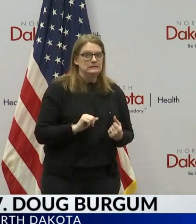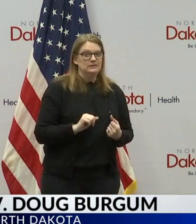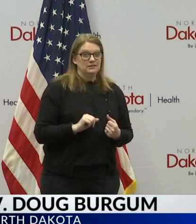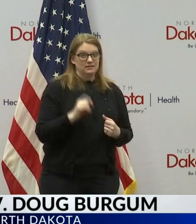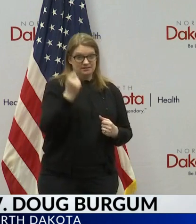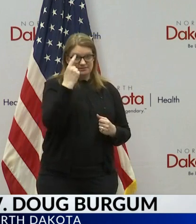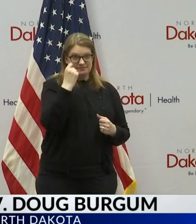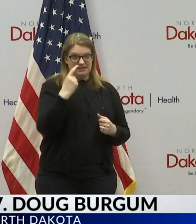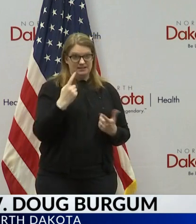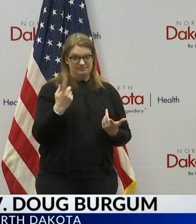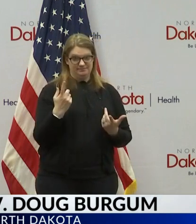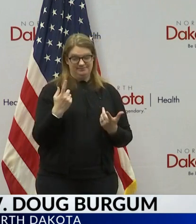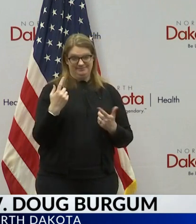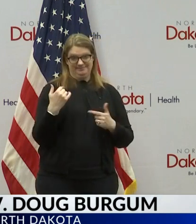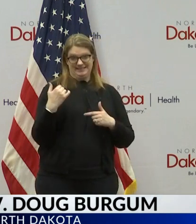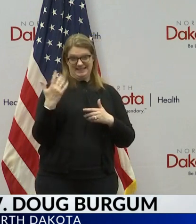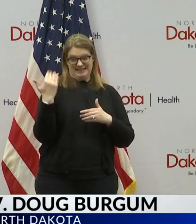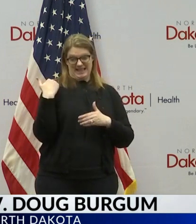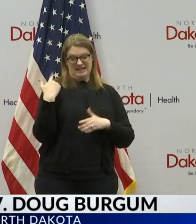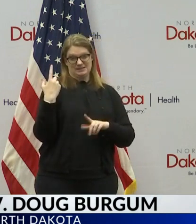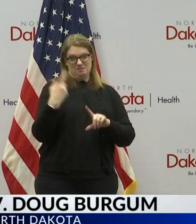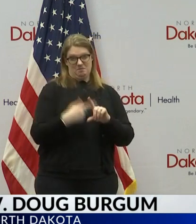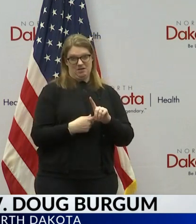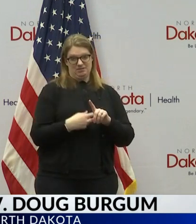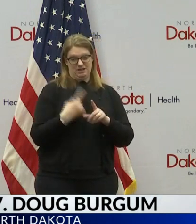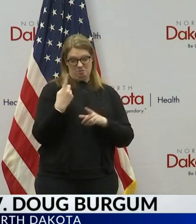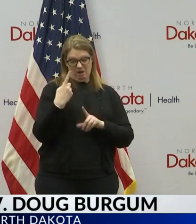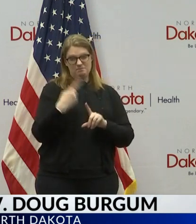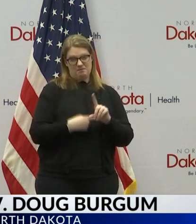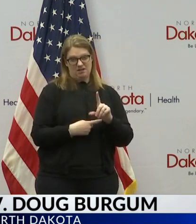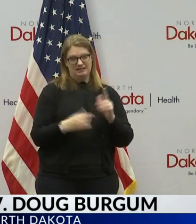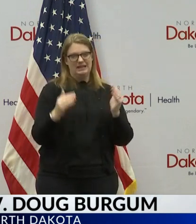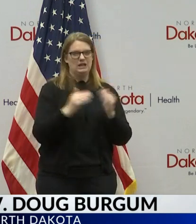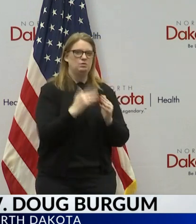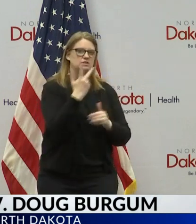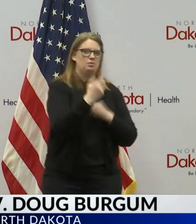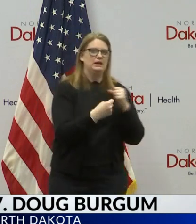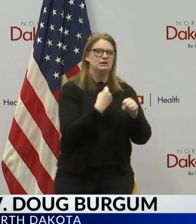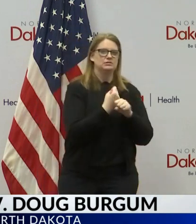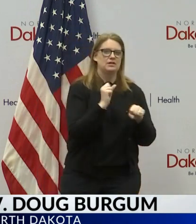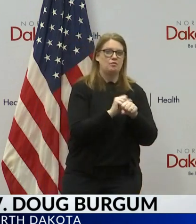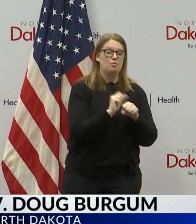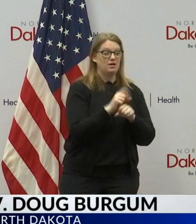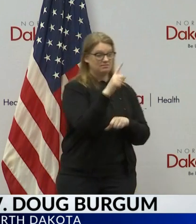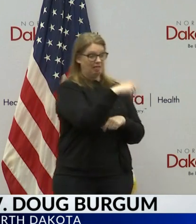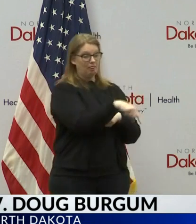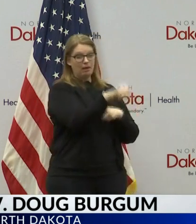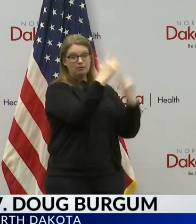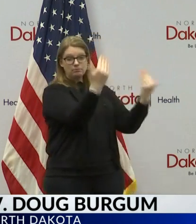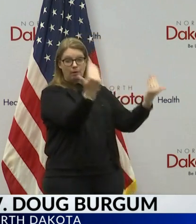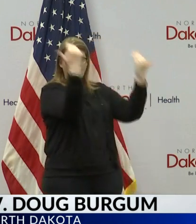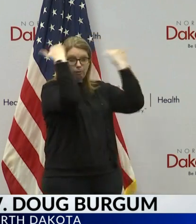AND IT HELPS ANSWER CALLS THAT COME IN AND WE TRY TO HANDLE THREE YEARS OF PROCESSES.